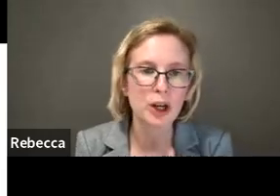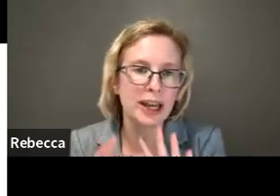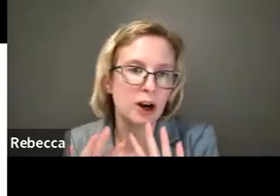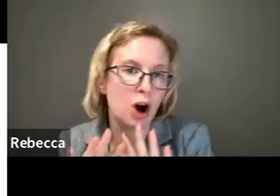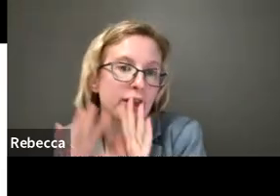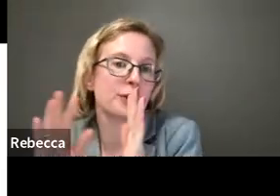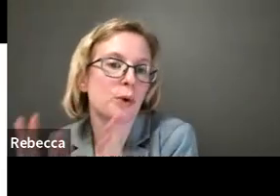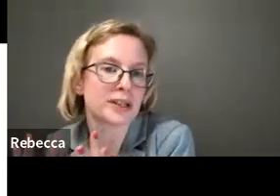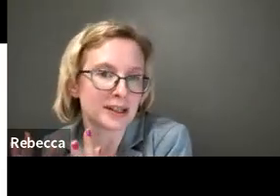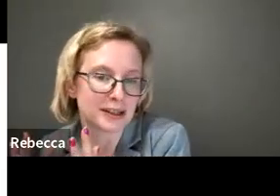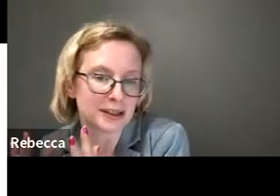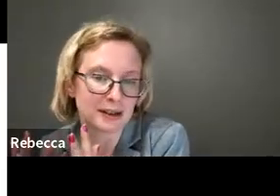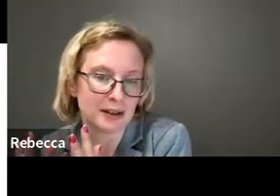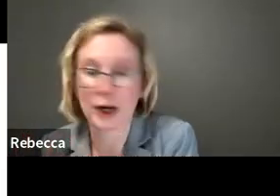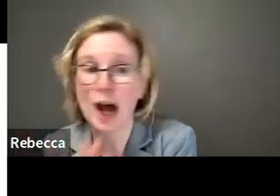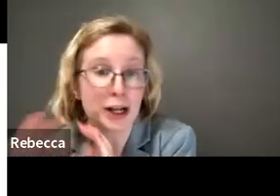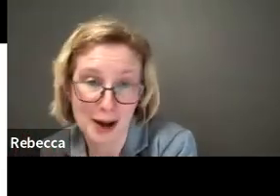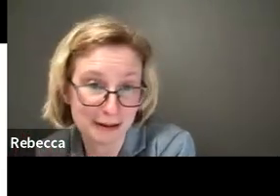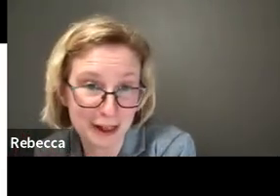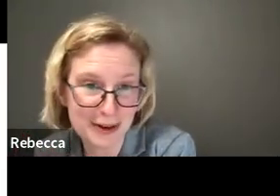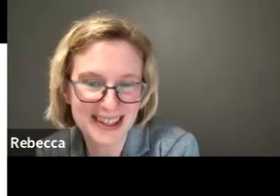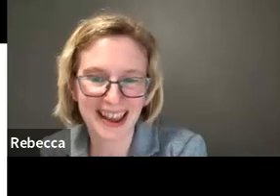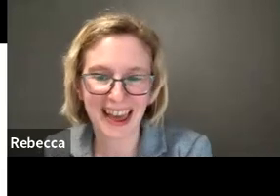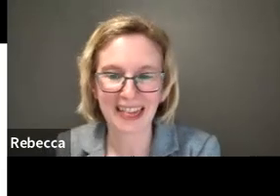look at all the other courses that are not taught by fellows,